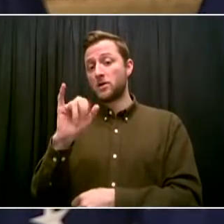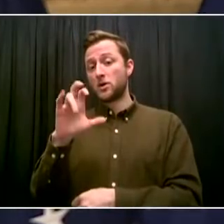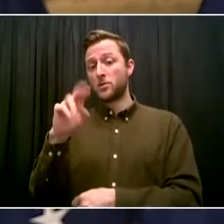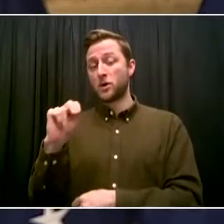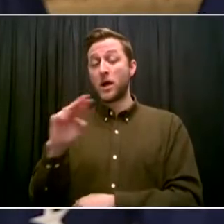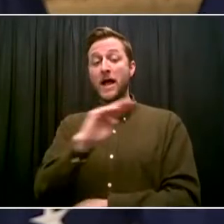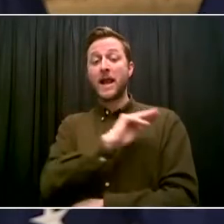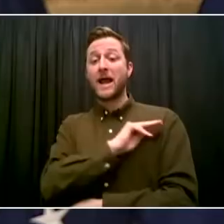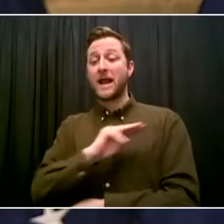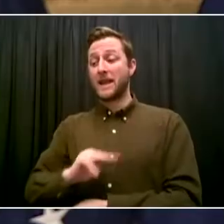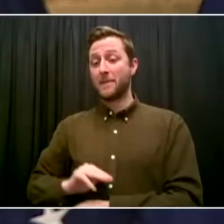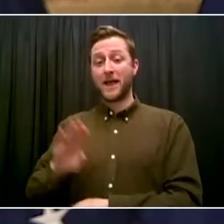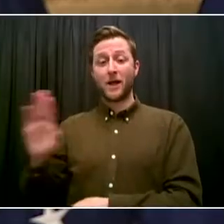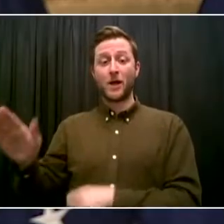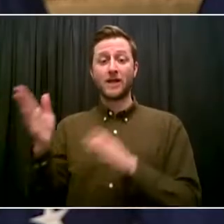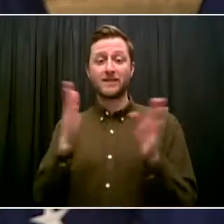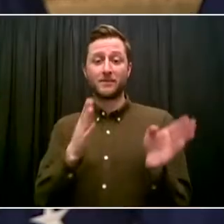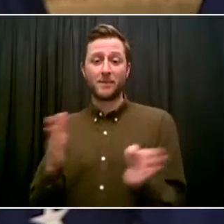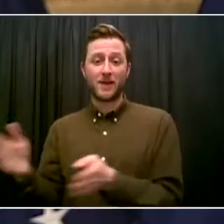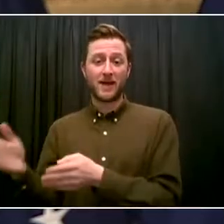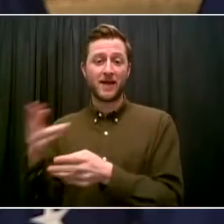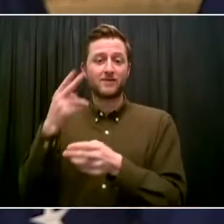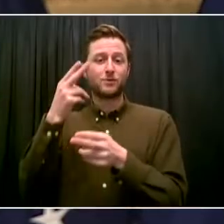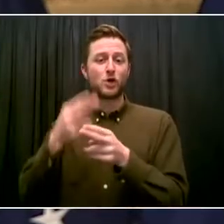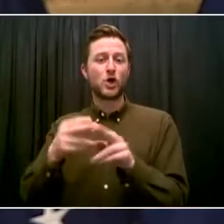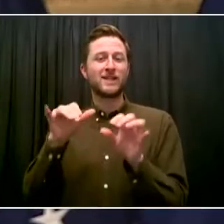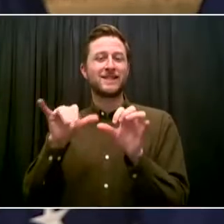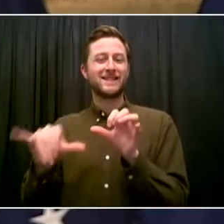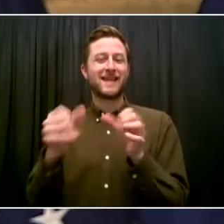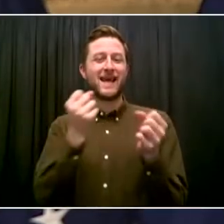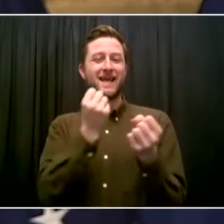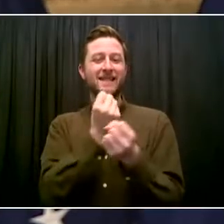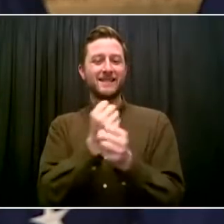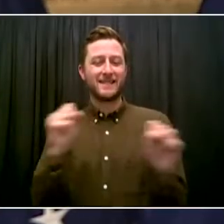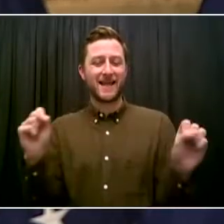WITH THE STAY OPEN PLAN, WE DID